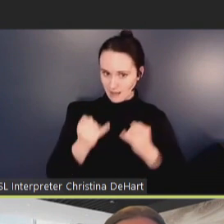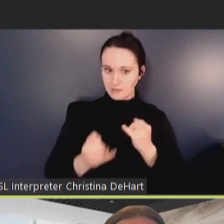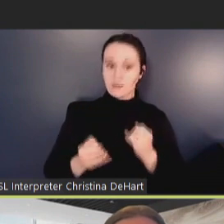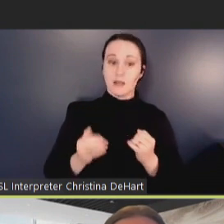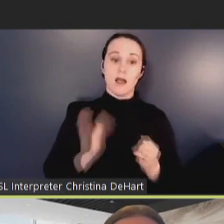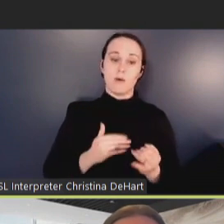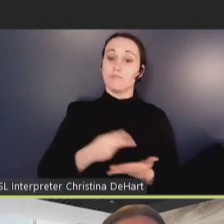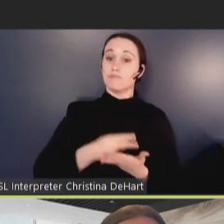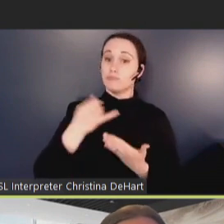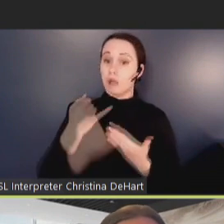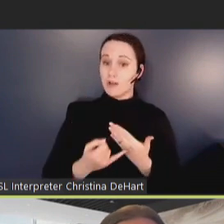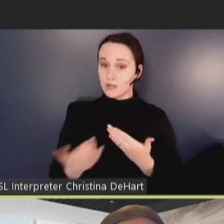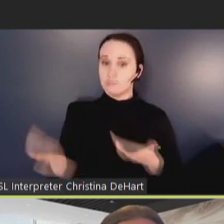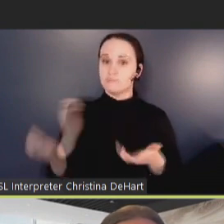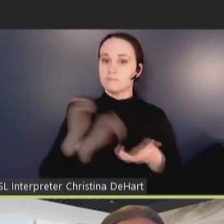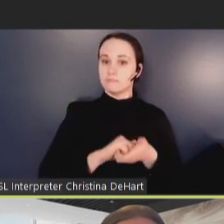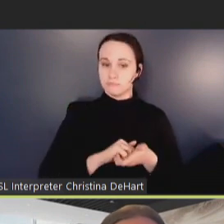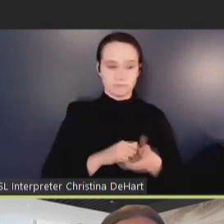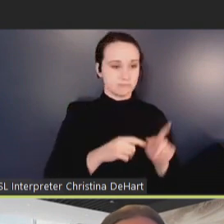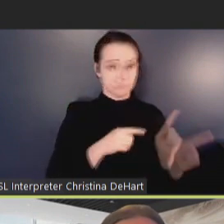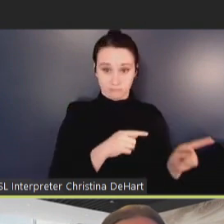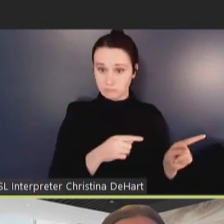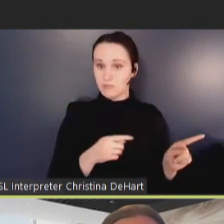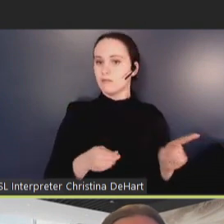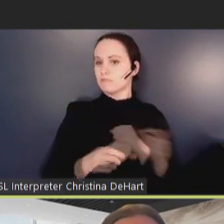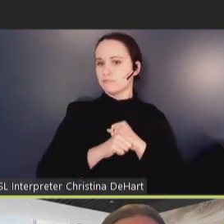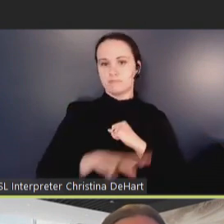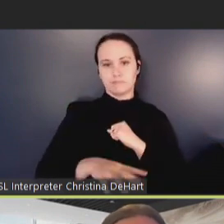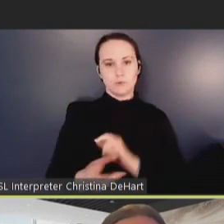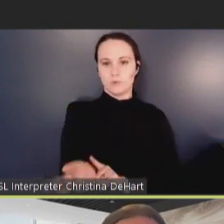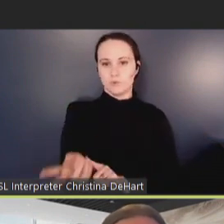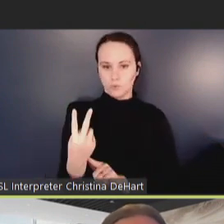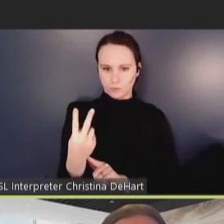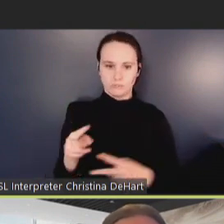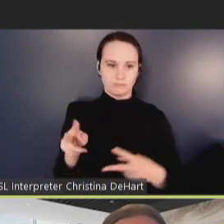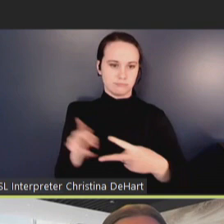will launch two prize competitions that will provide prize-based awards to partners that will,